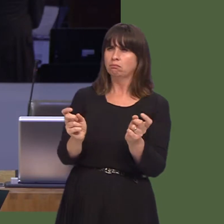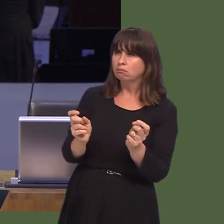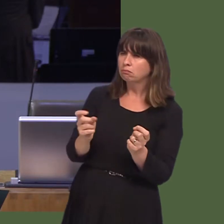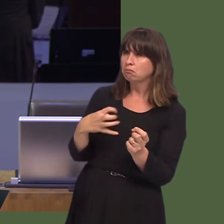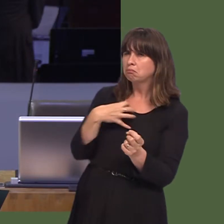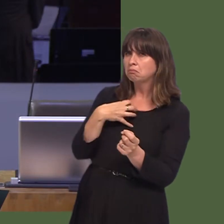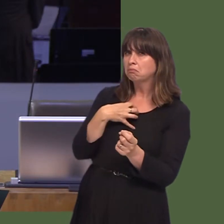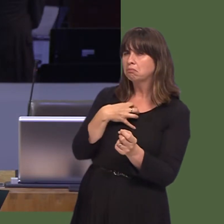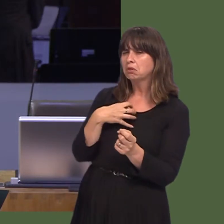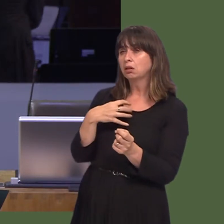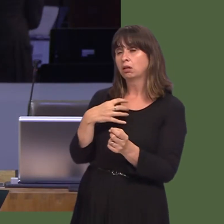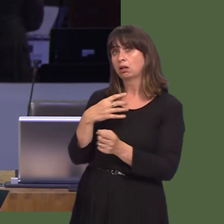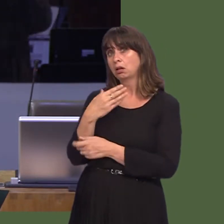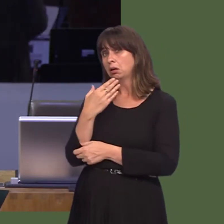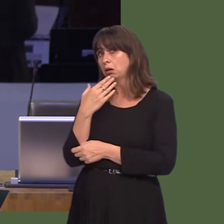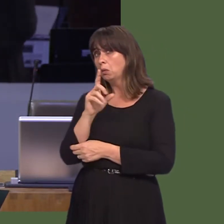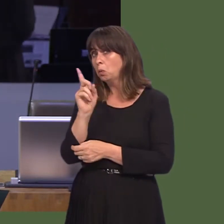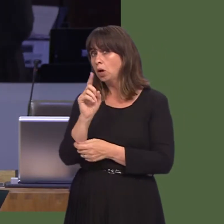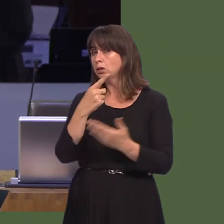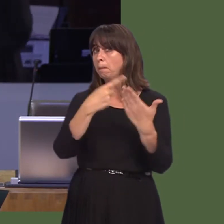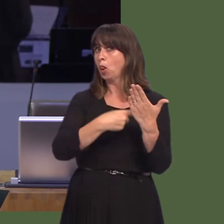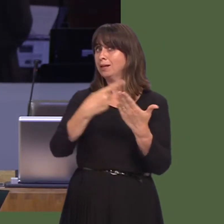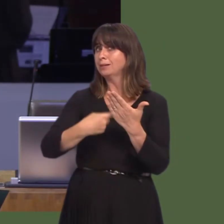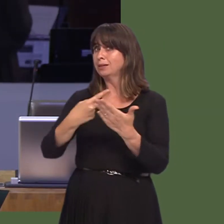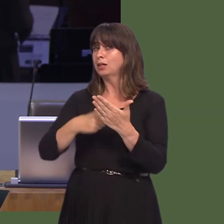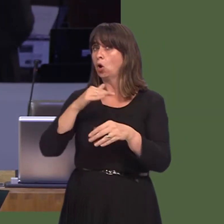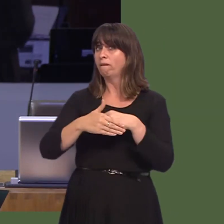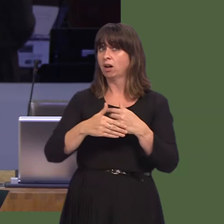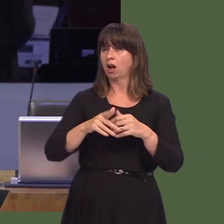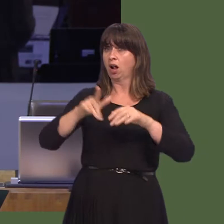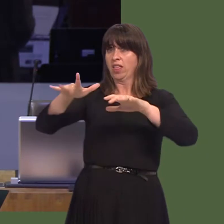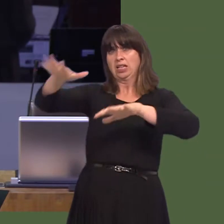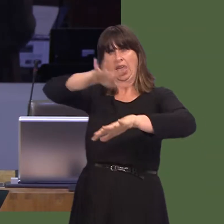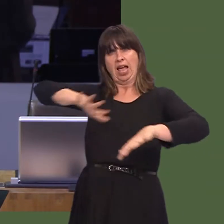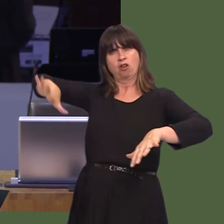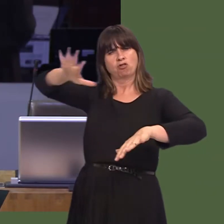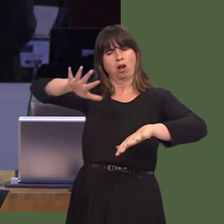Can the First Minister tell me what's the policy on public access to Welsh Government